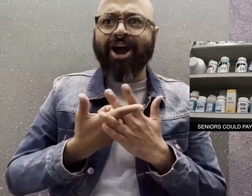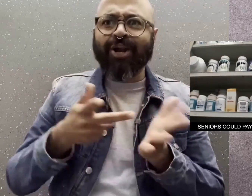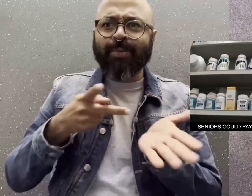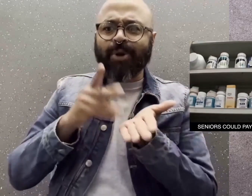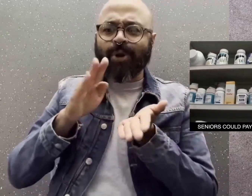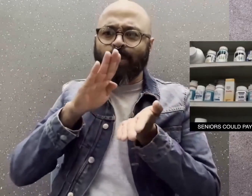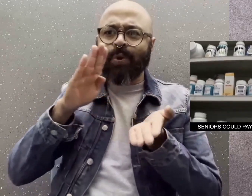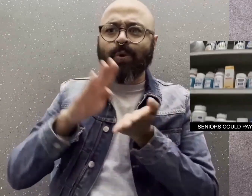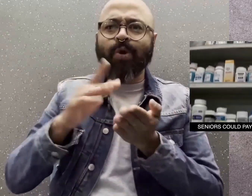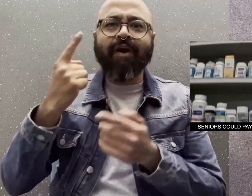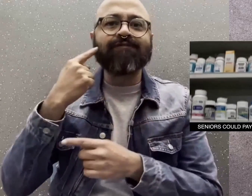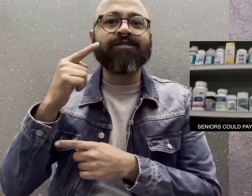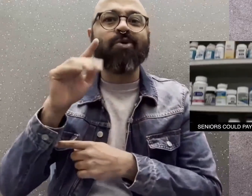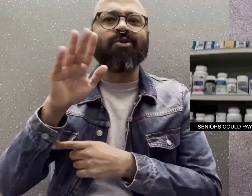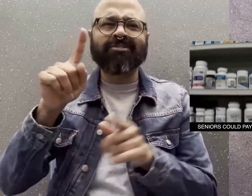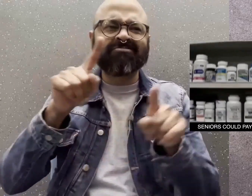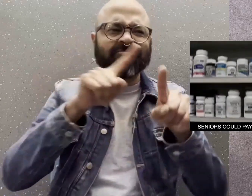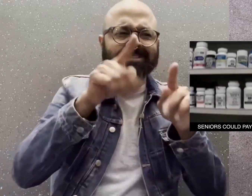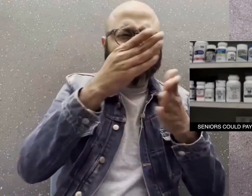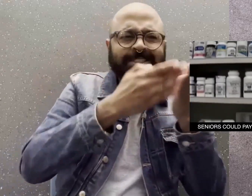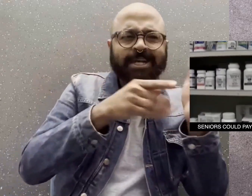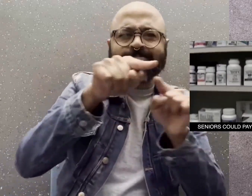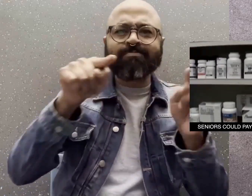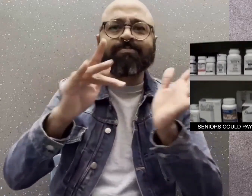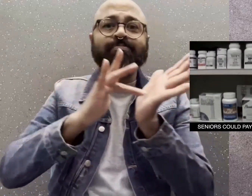start paying less for certain prescriptions.